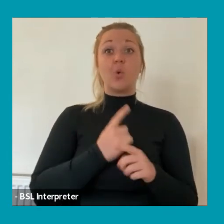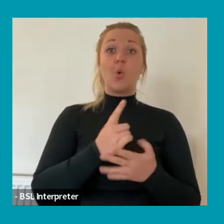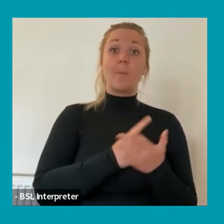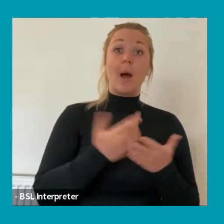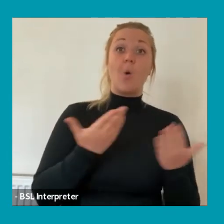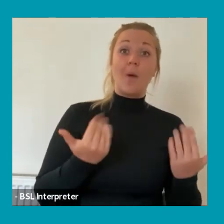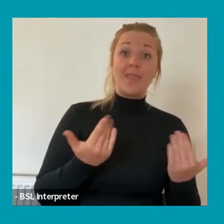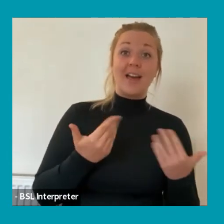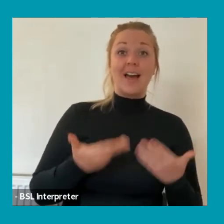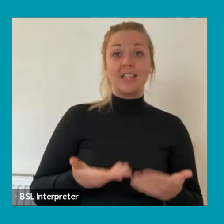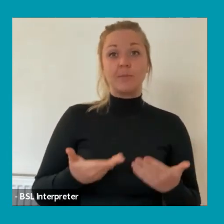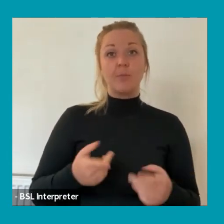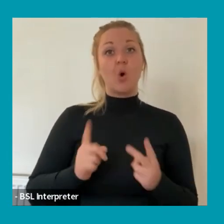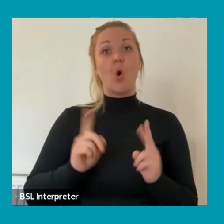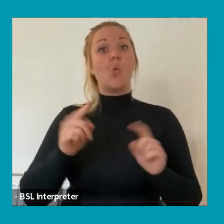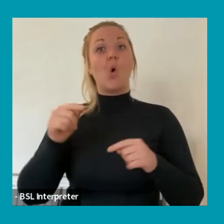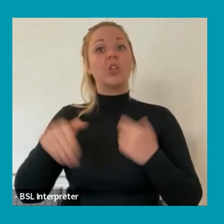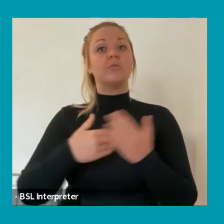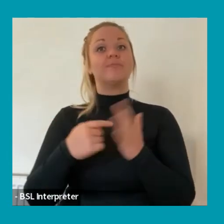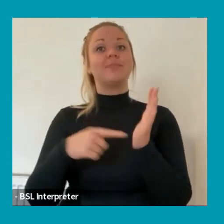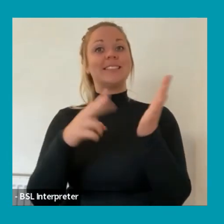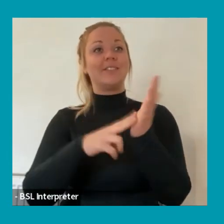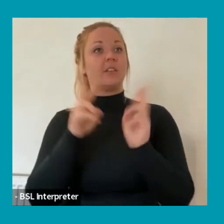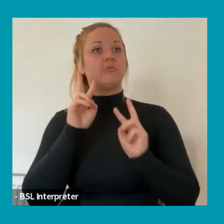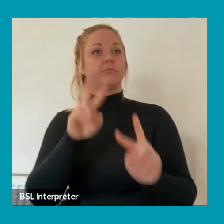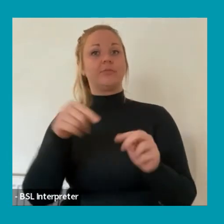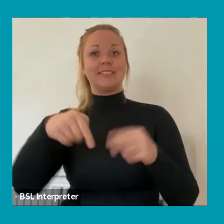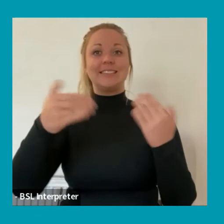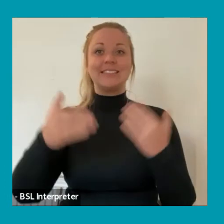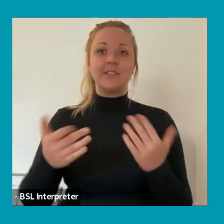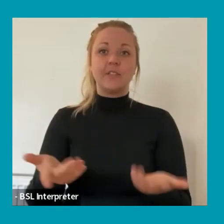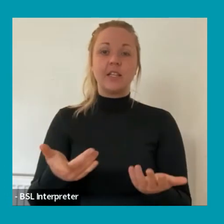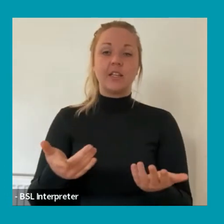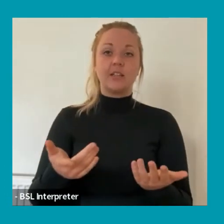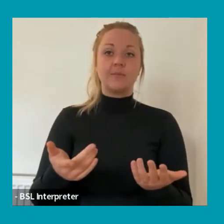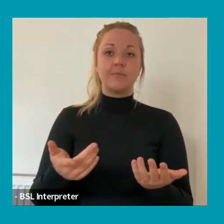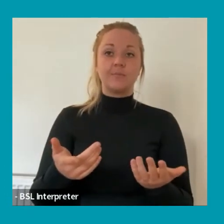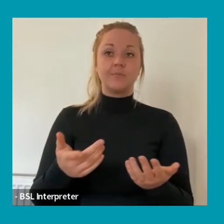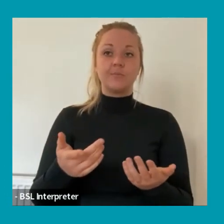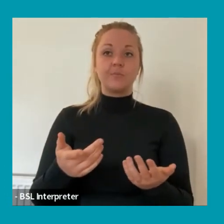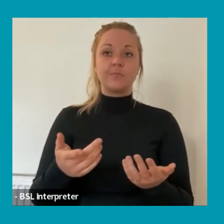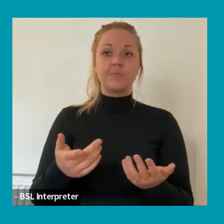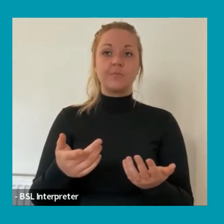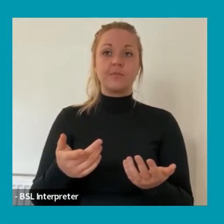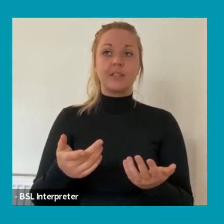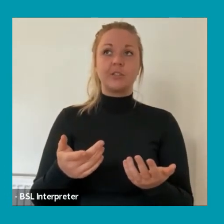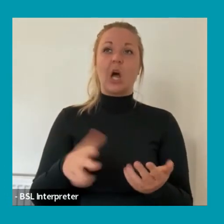For me, making disabilities, we're talking about in this case not being the elephant in the room that no one